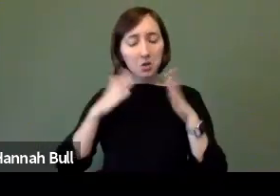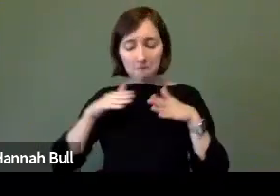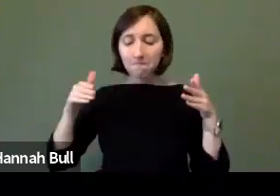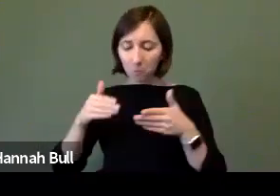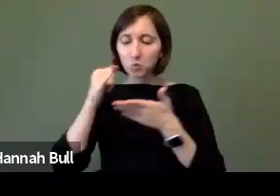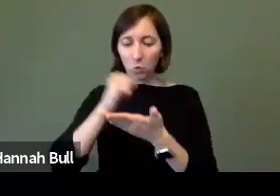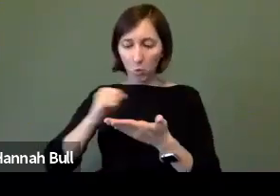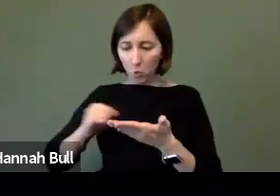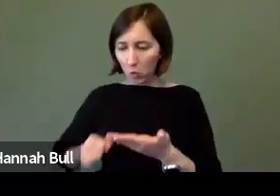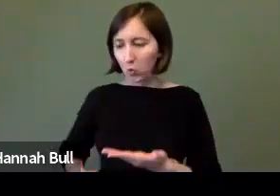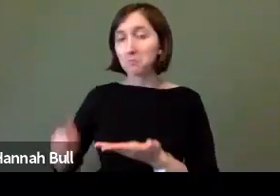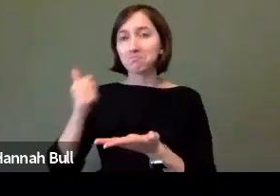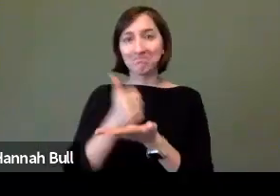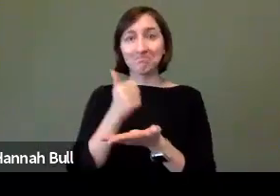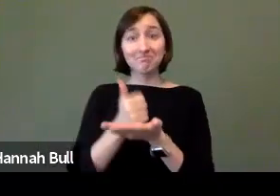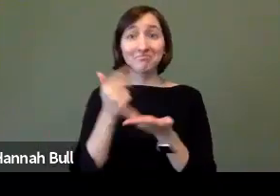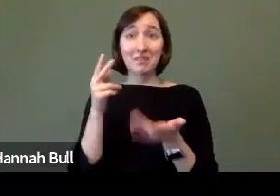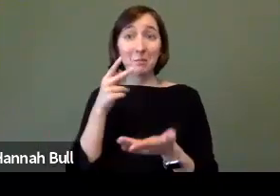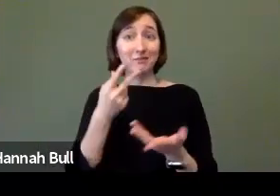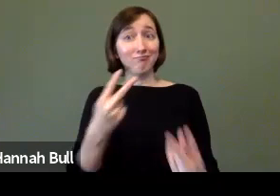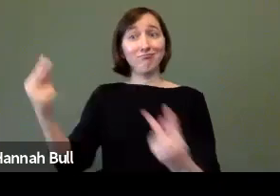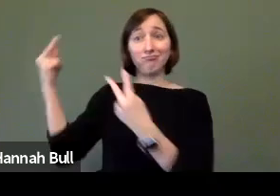There's often— think of artists throughout time.